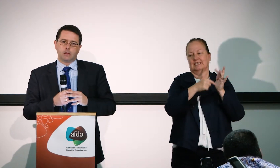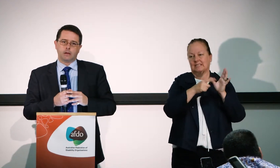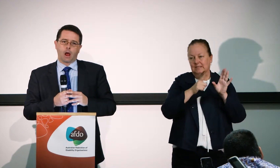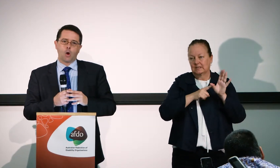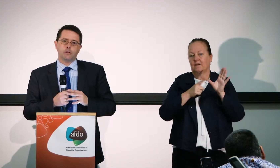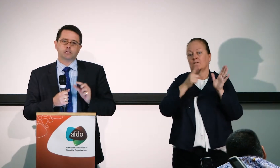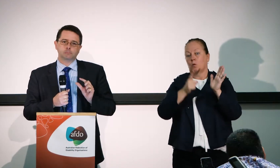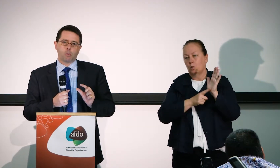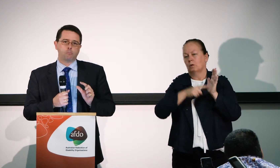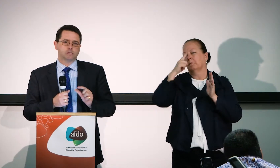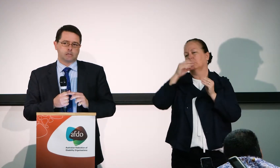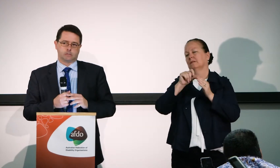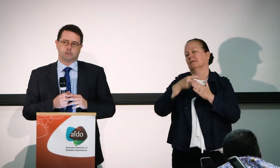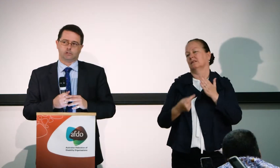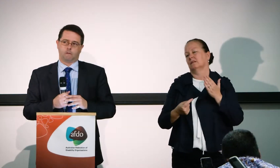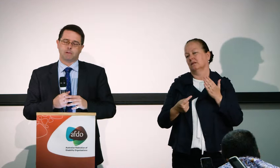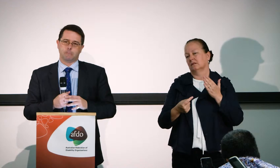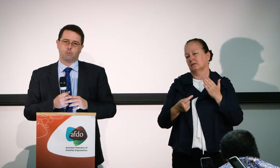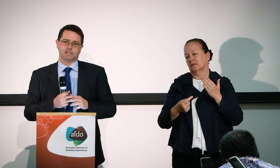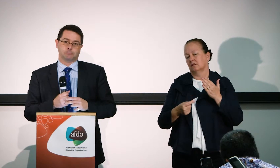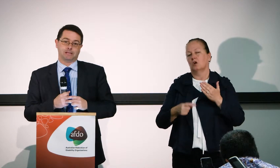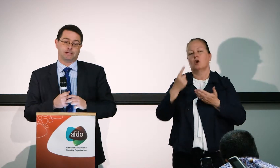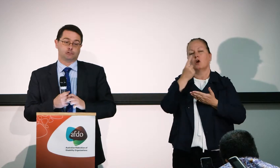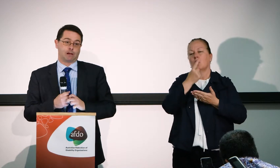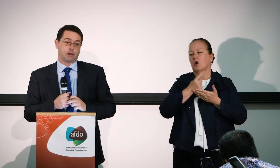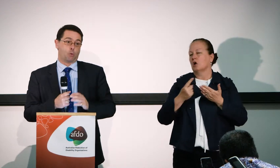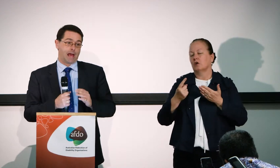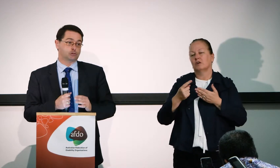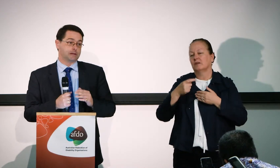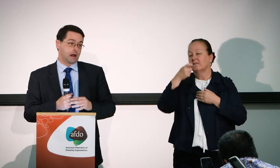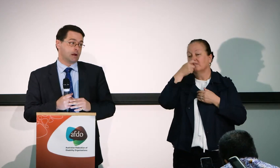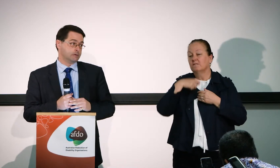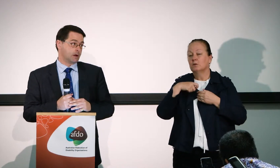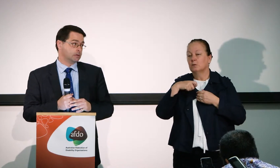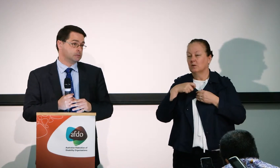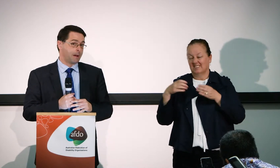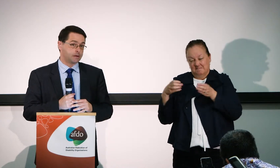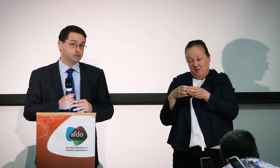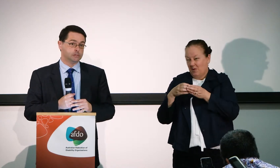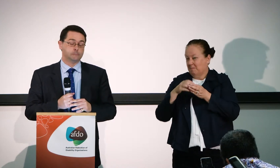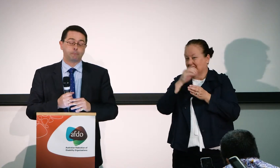Now, only a small percentage of people with disability in Australia will actually get NDIS packages